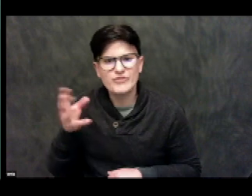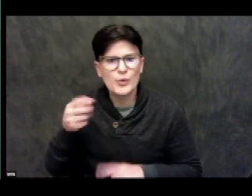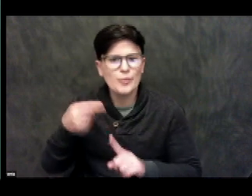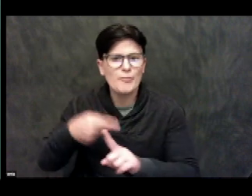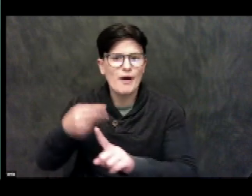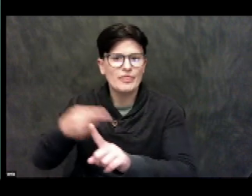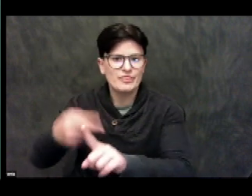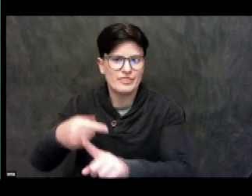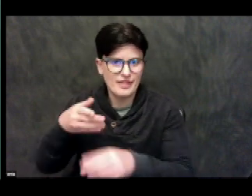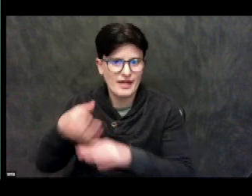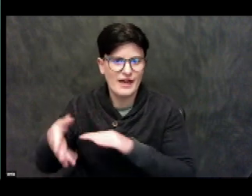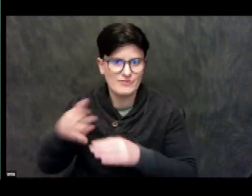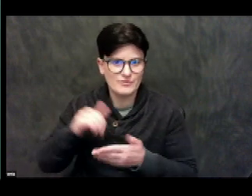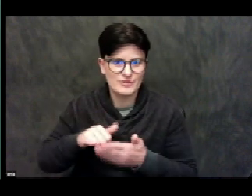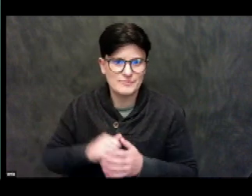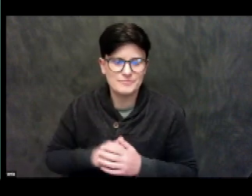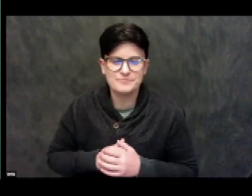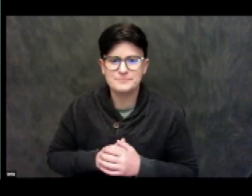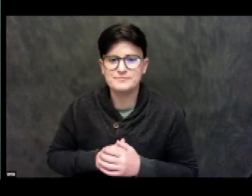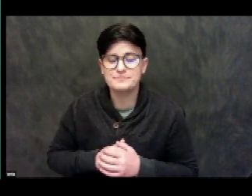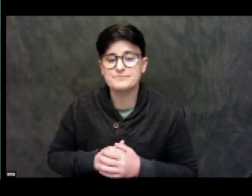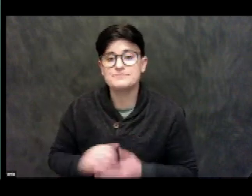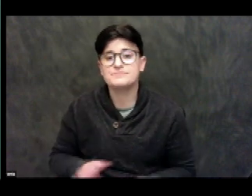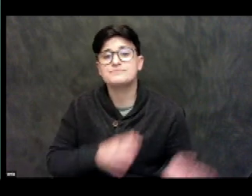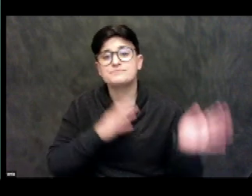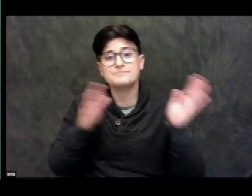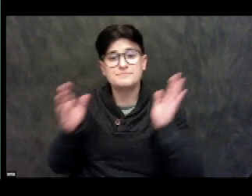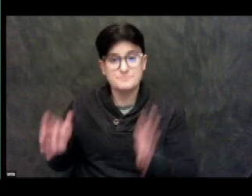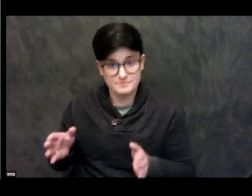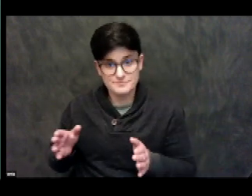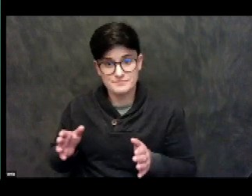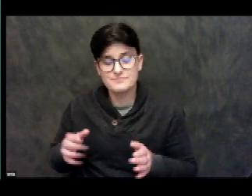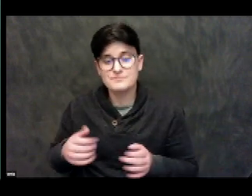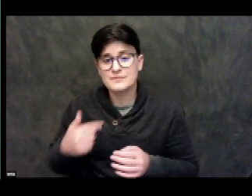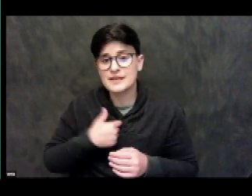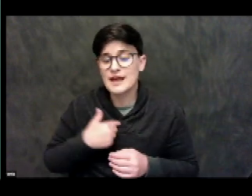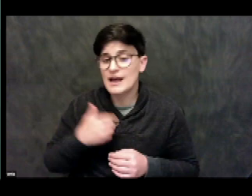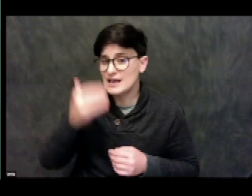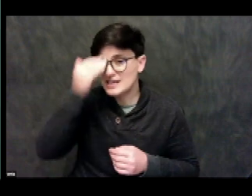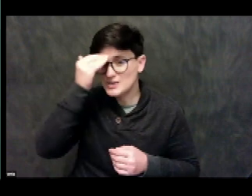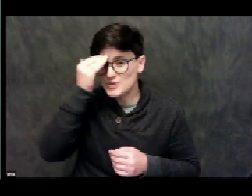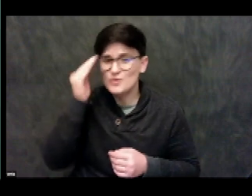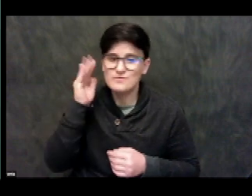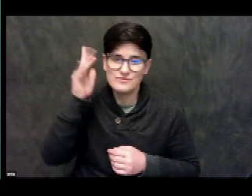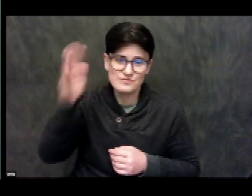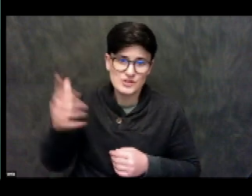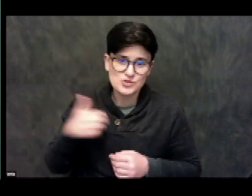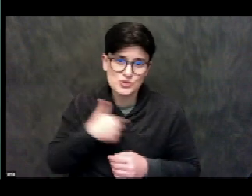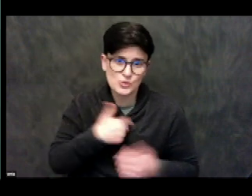So then I knew eventually that we wanted to have a second baby.